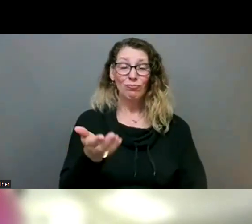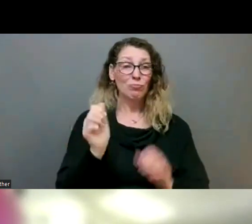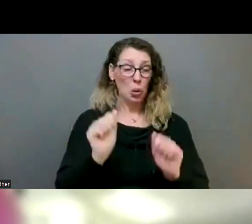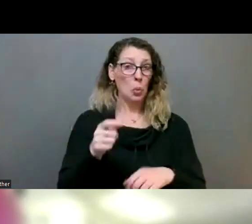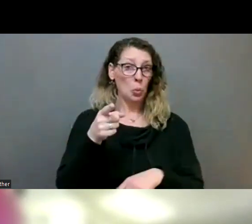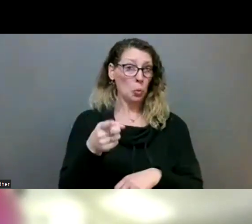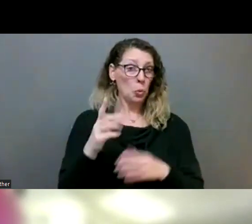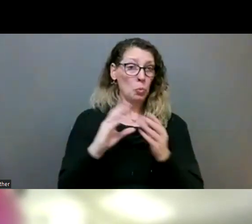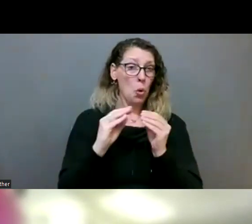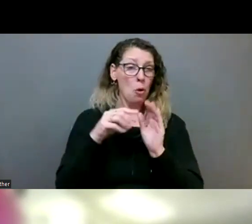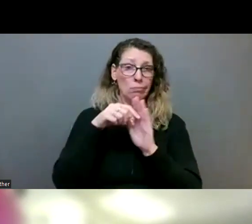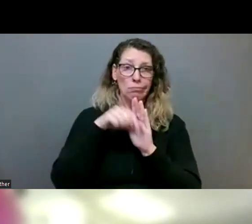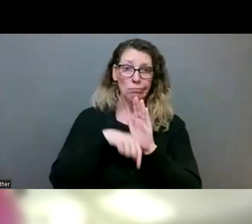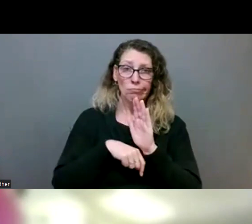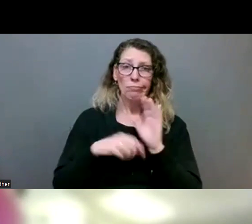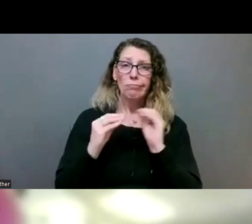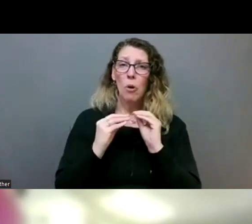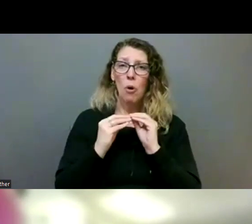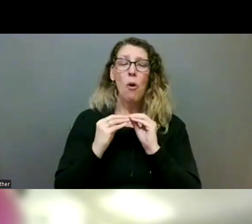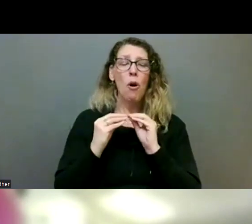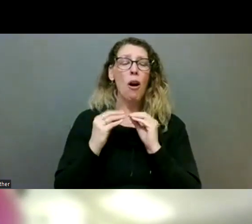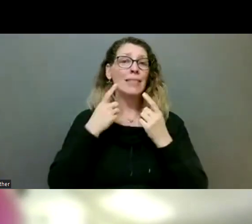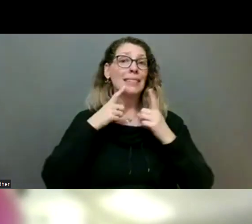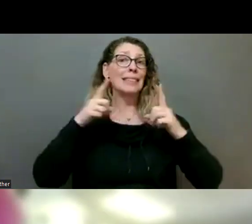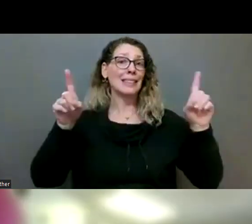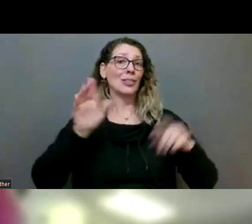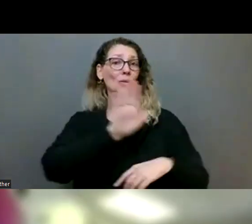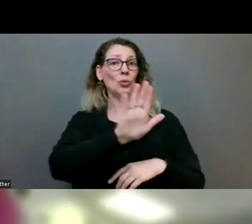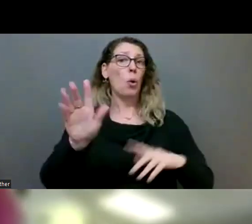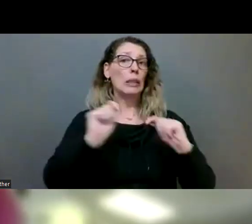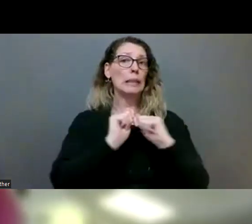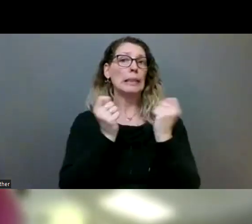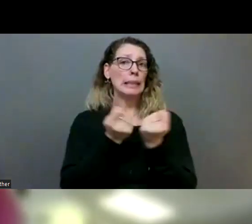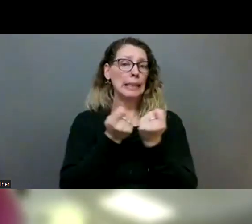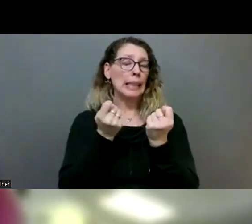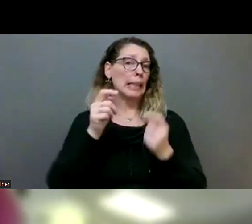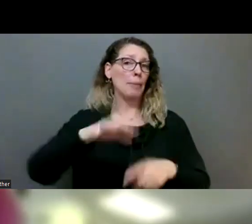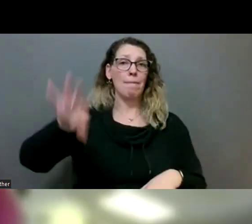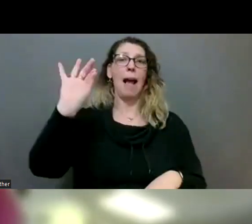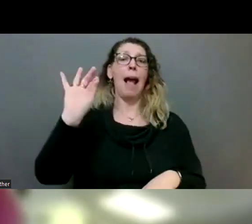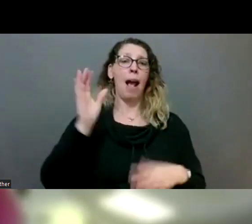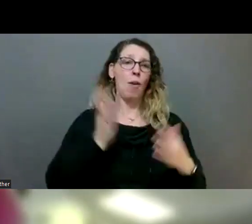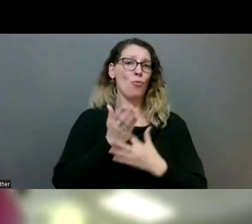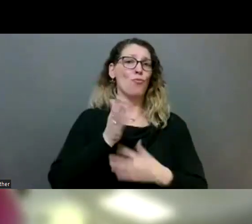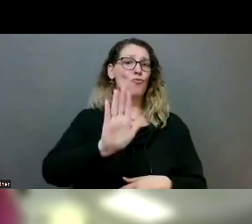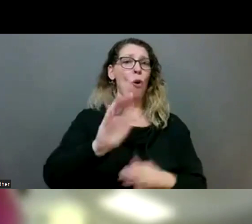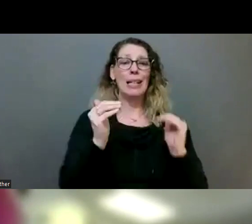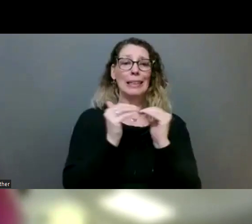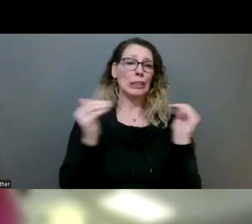more in detail about some of the successes that your team has found through your Tier 1